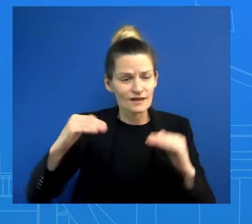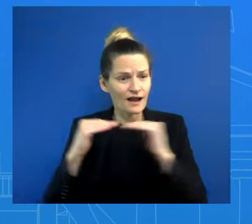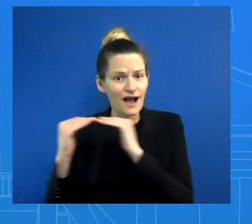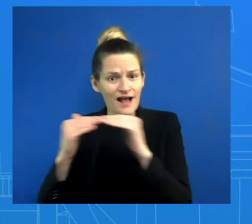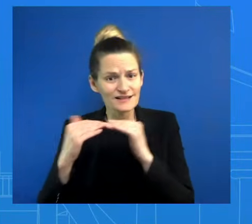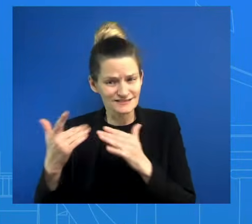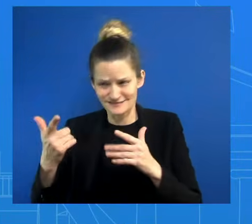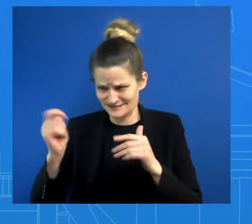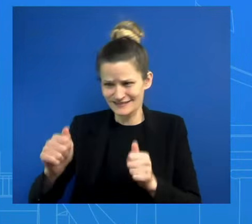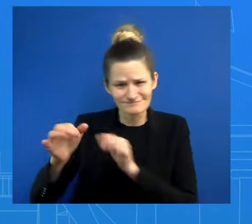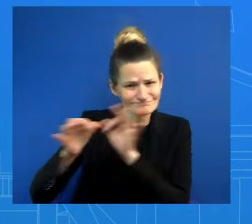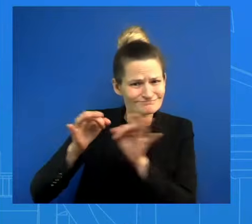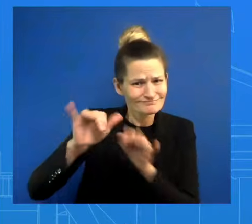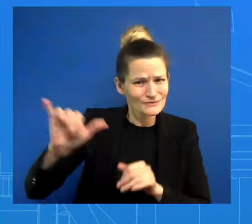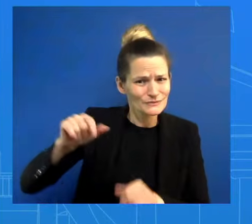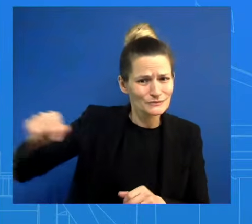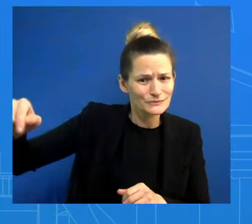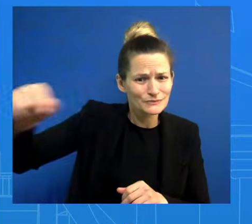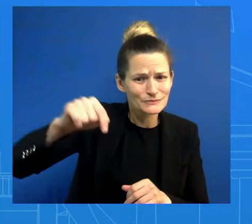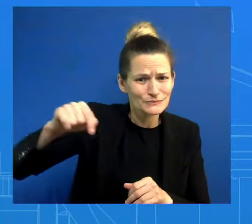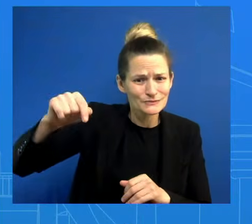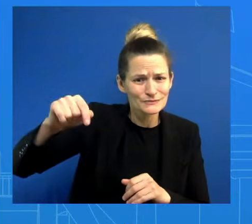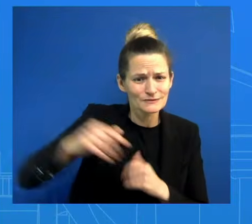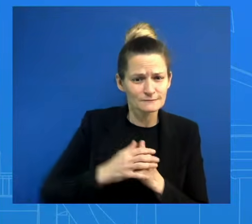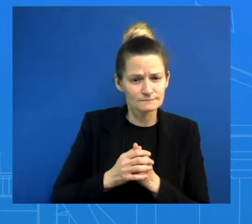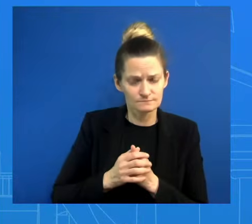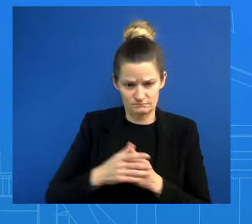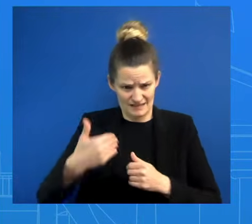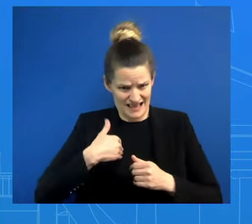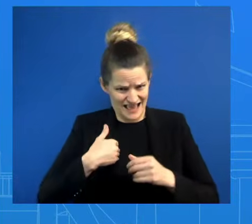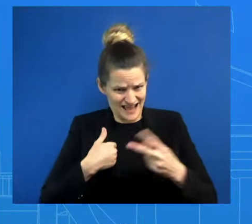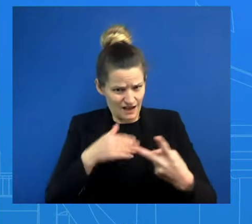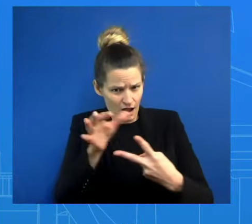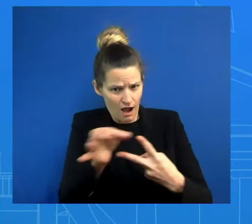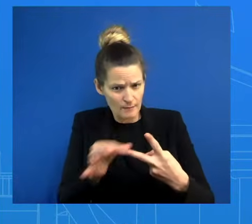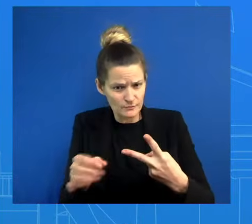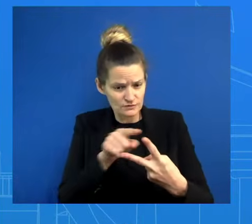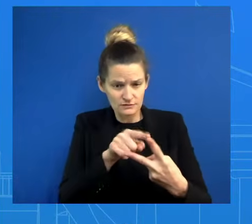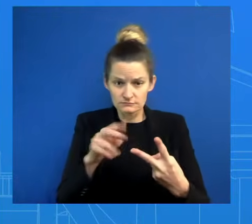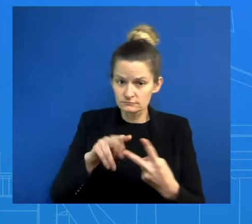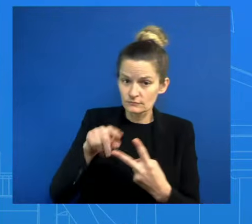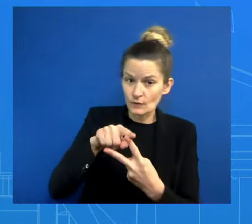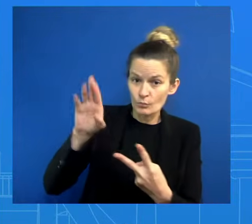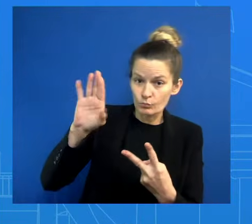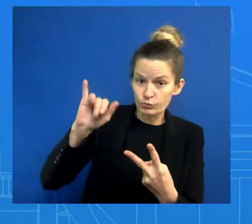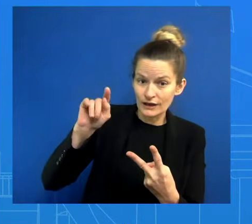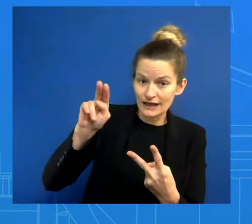And so the President wanted to keep his -- his promise in making sure that he brings American citizens home